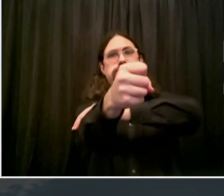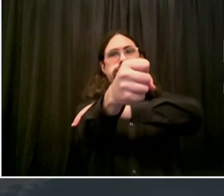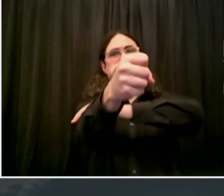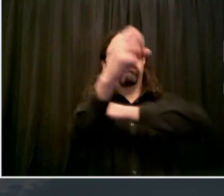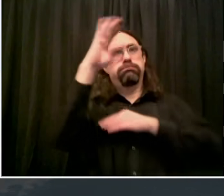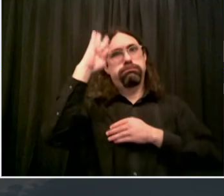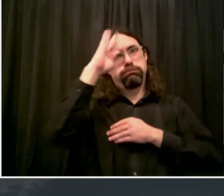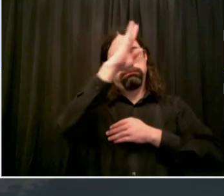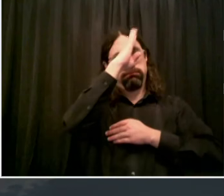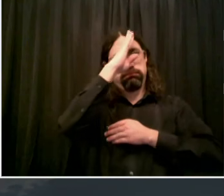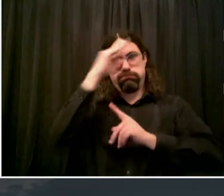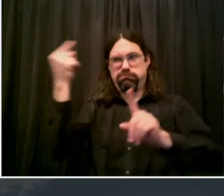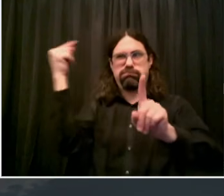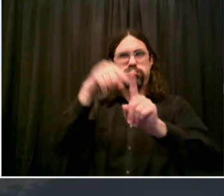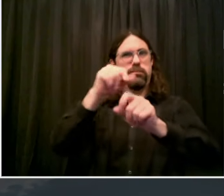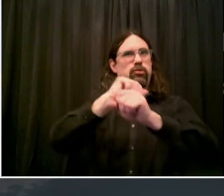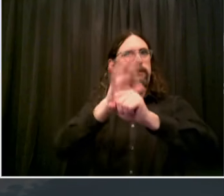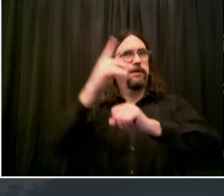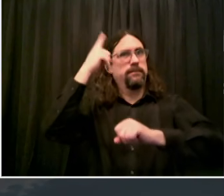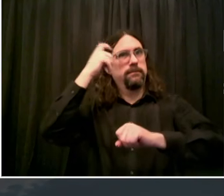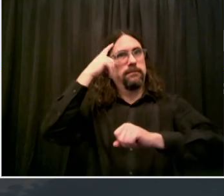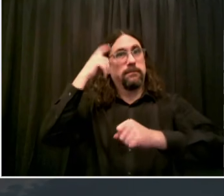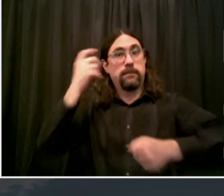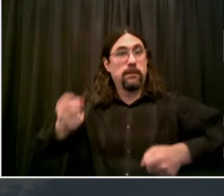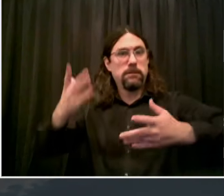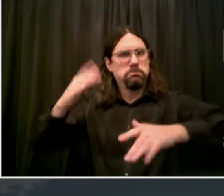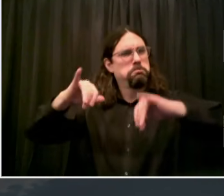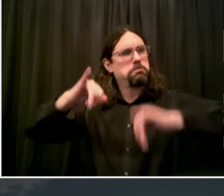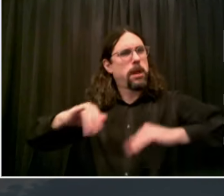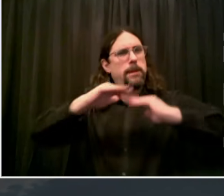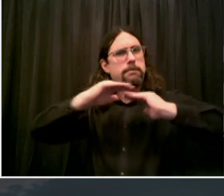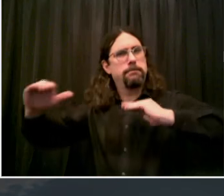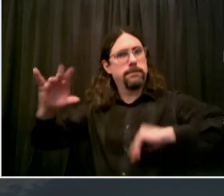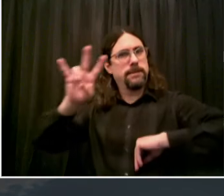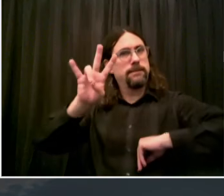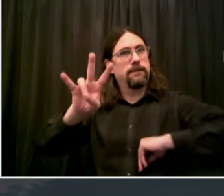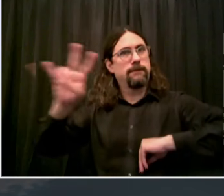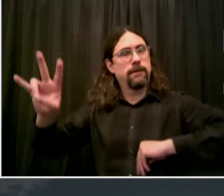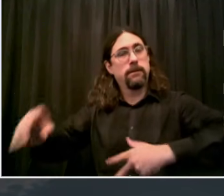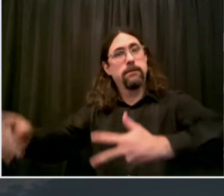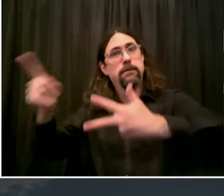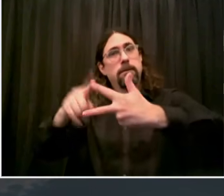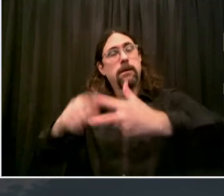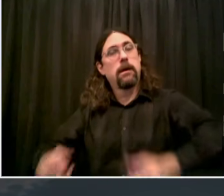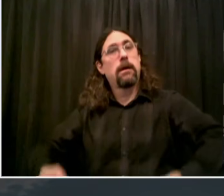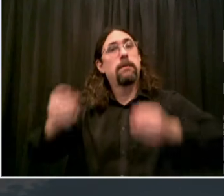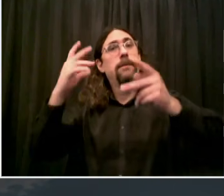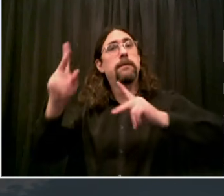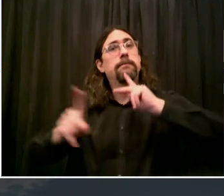ADMITTED TO HOSPITALS FOR SUSPECTED COVID-19, 77.